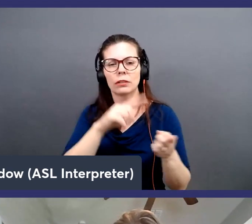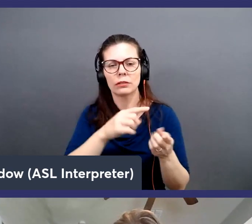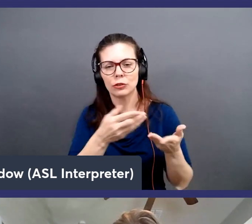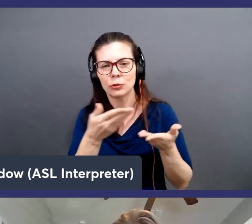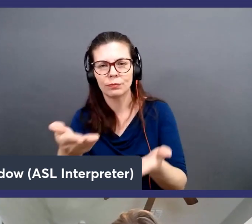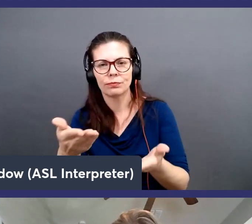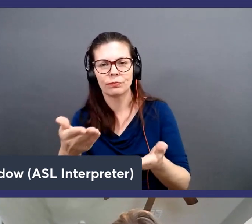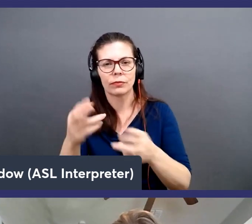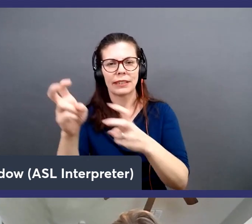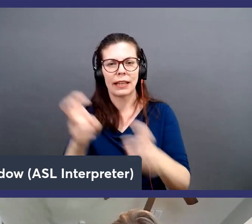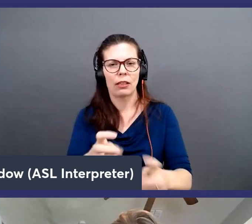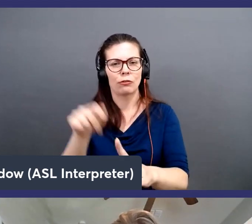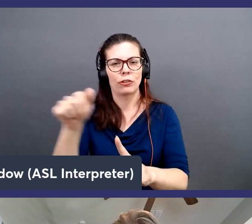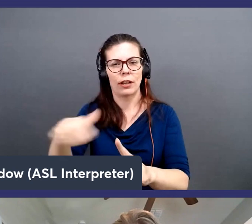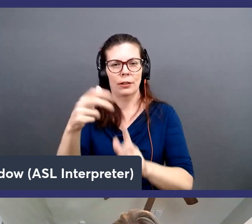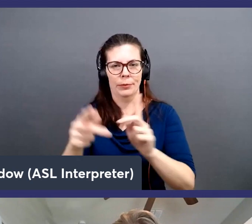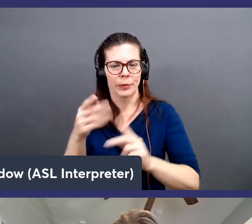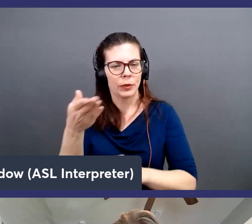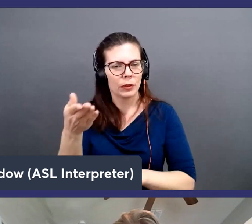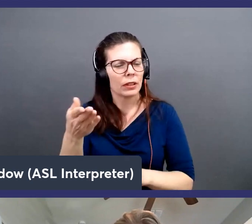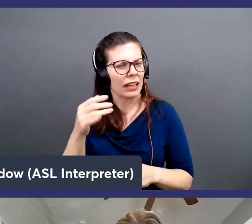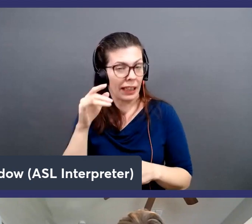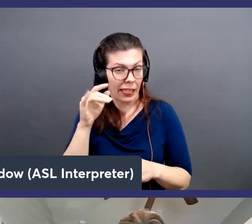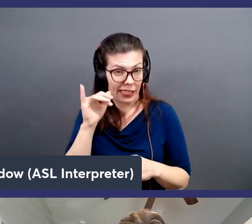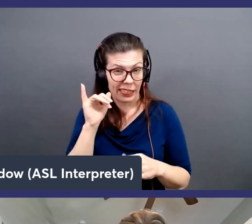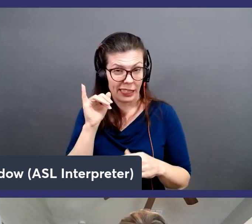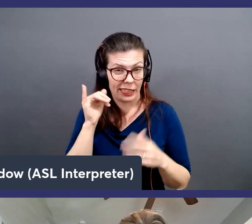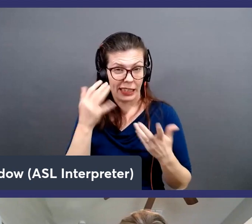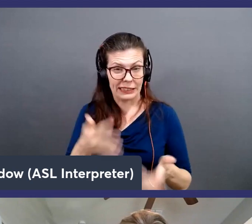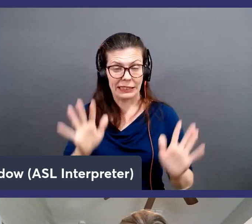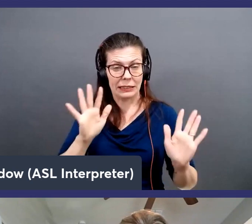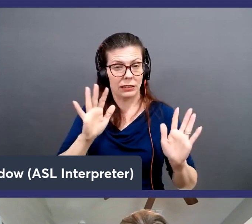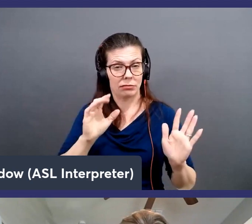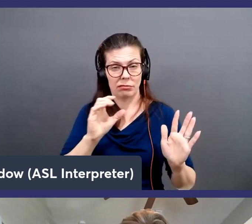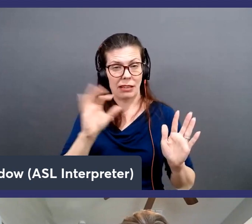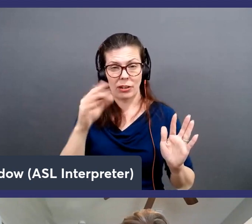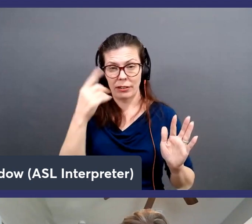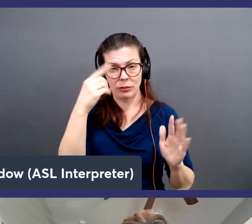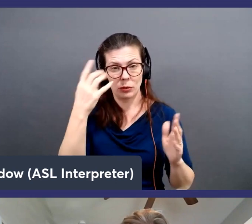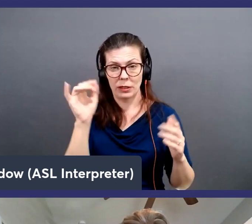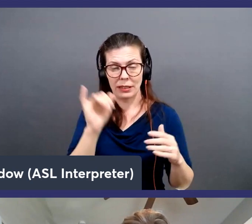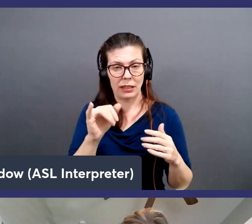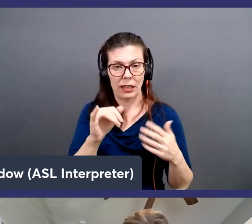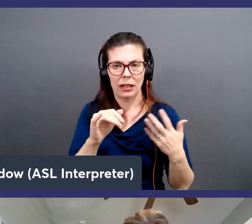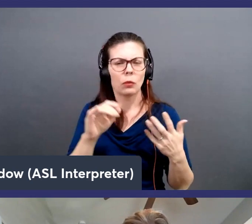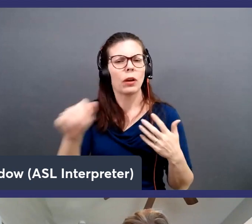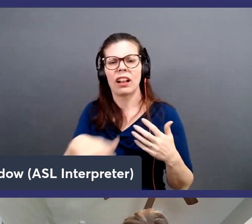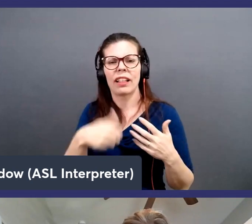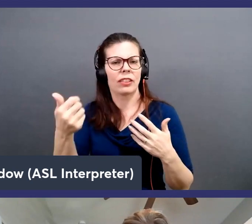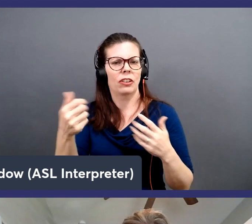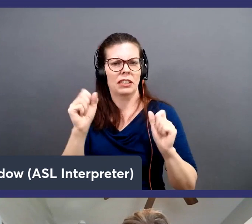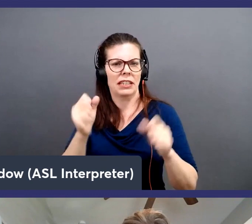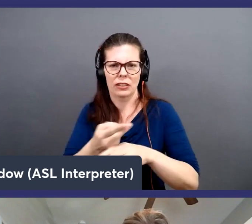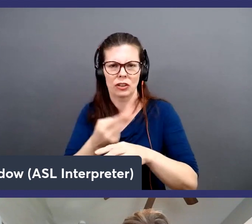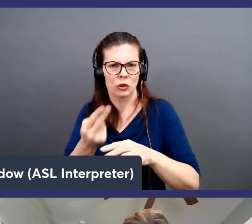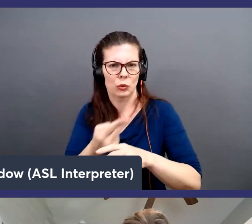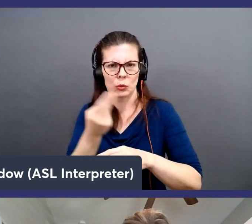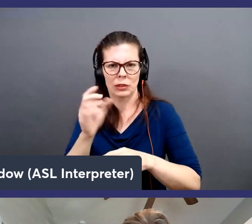Is that all that I use CloudFront for? What other capabilities does CloudFront have that I should keep in mind?